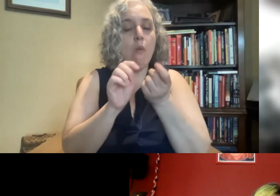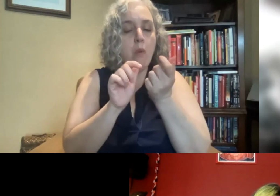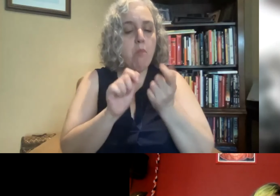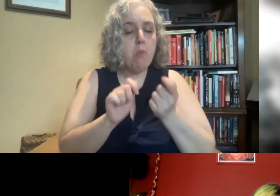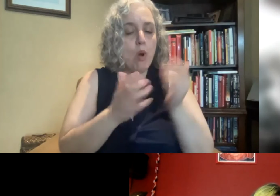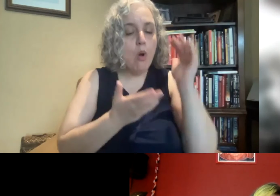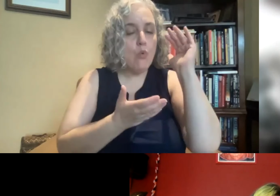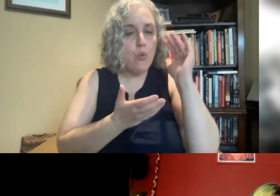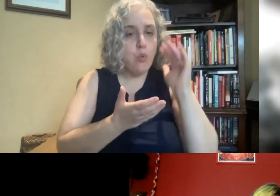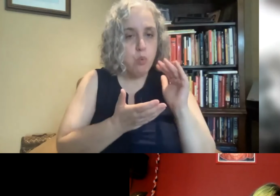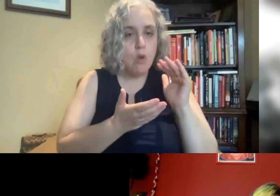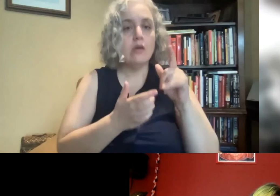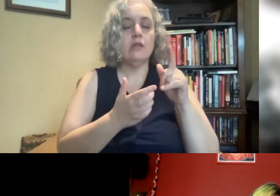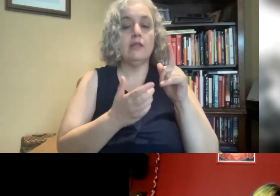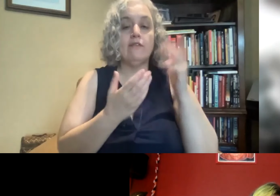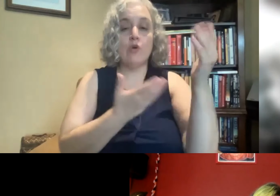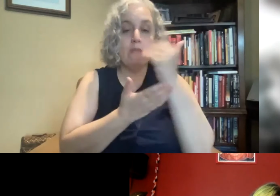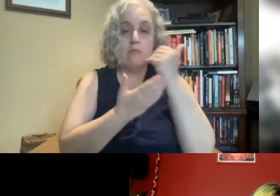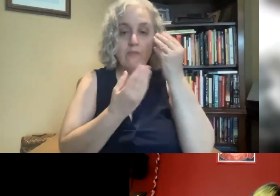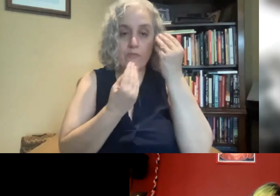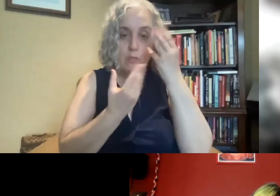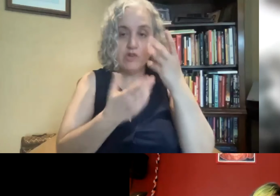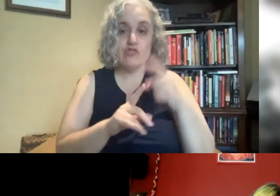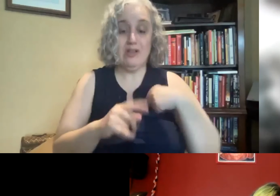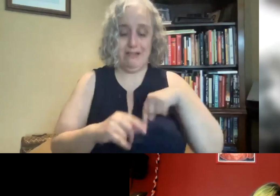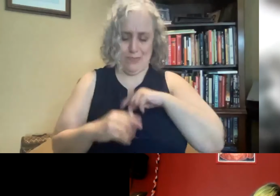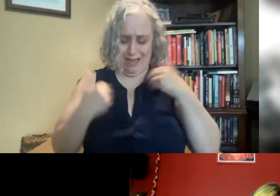We, as humans,